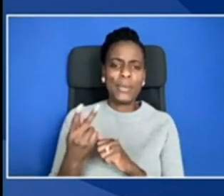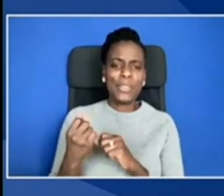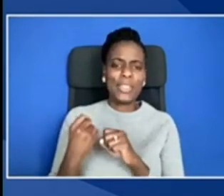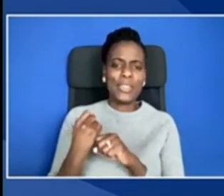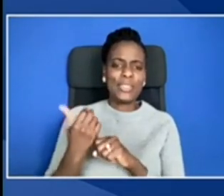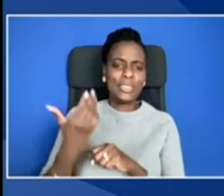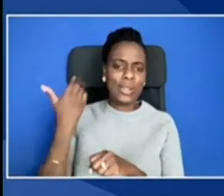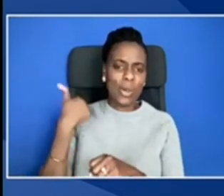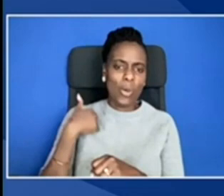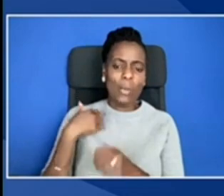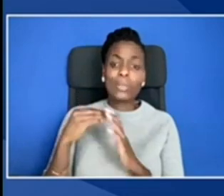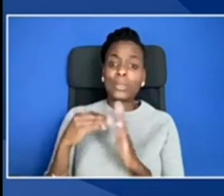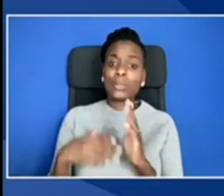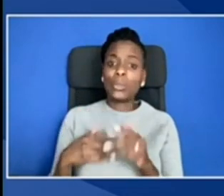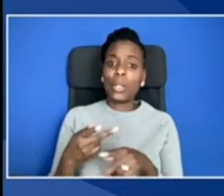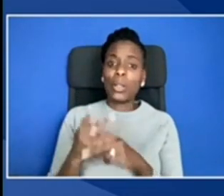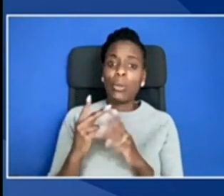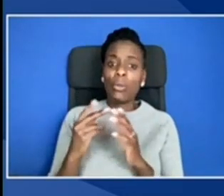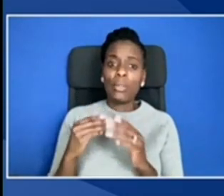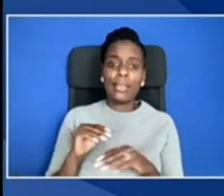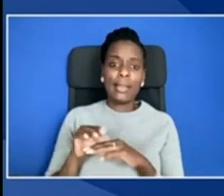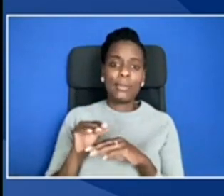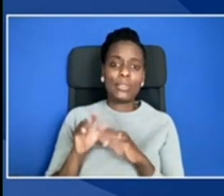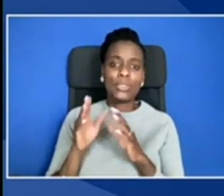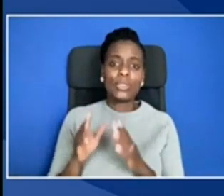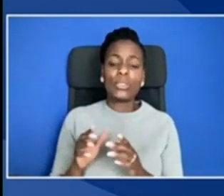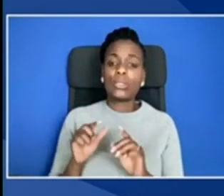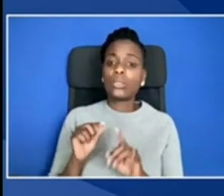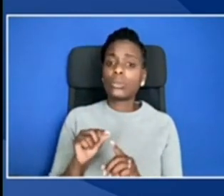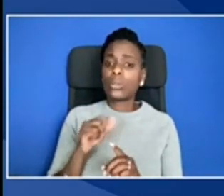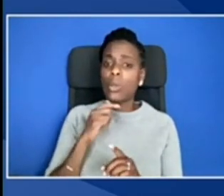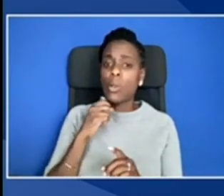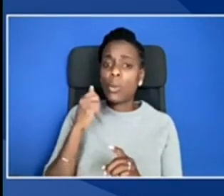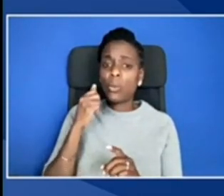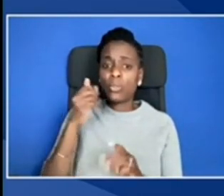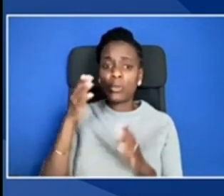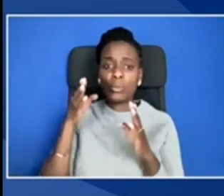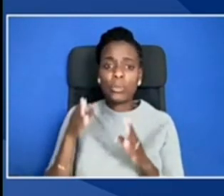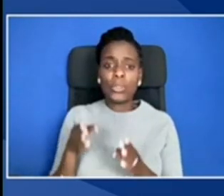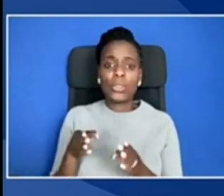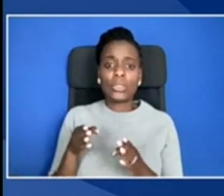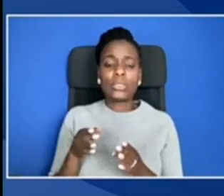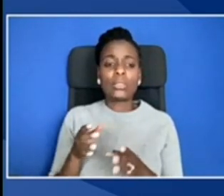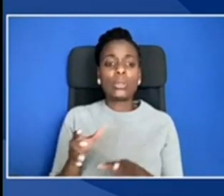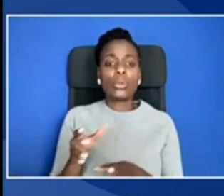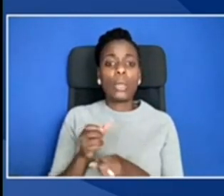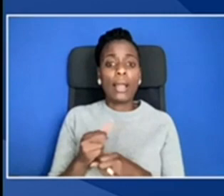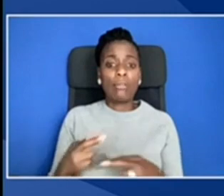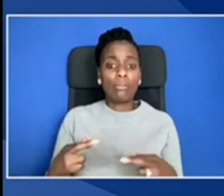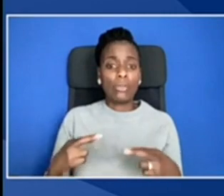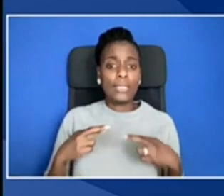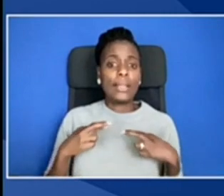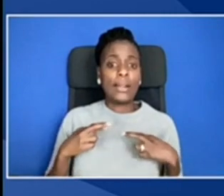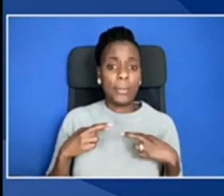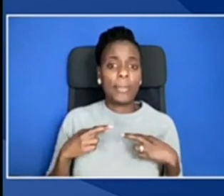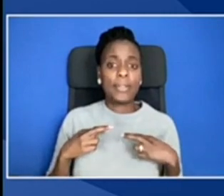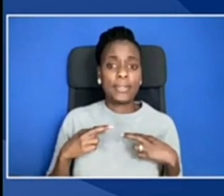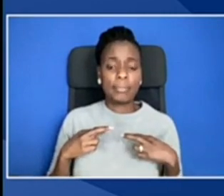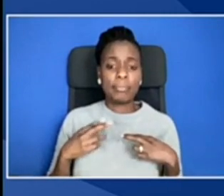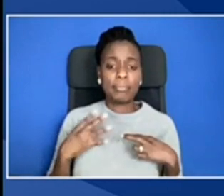counselor, and she was an elderly person who received retirement benefits, and that